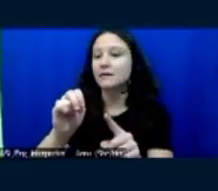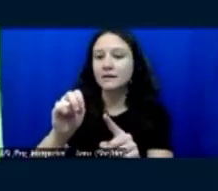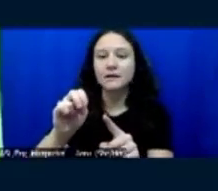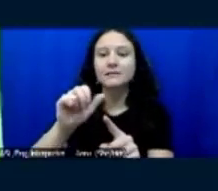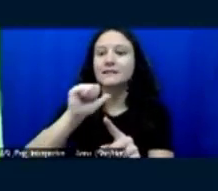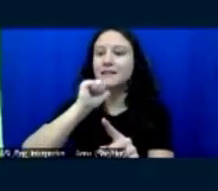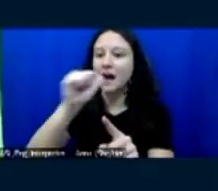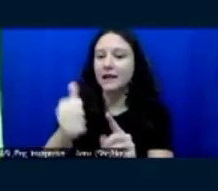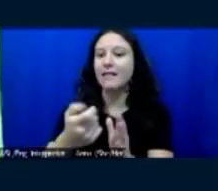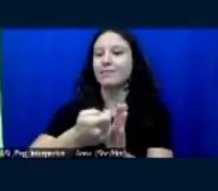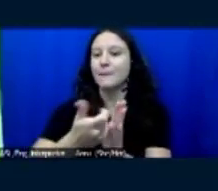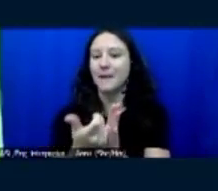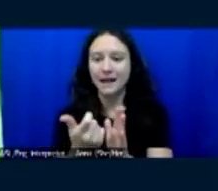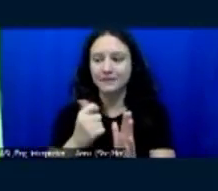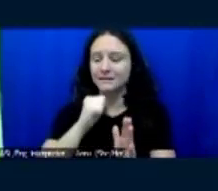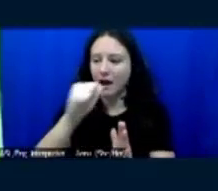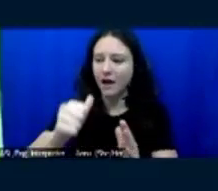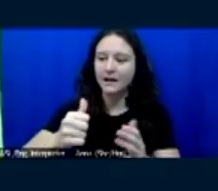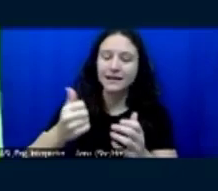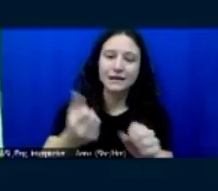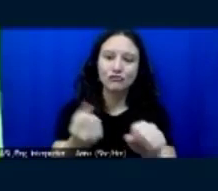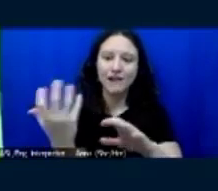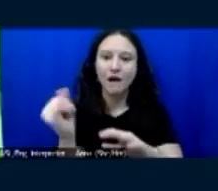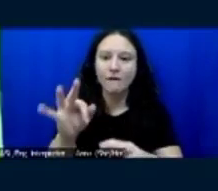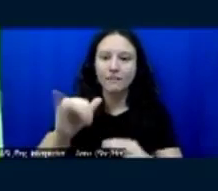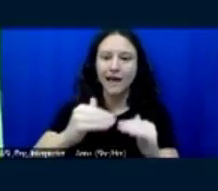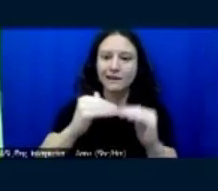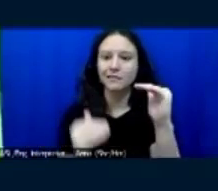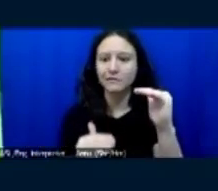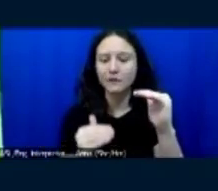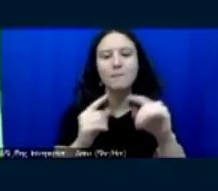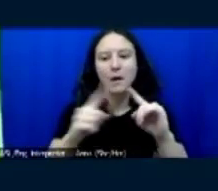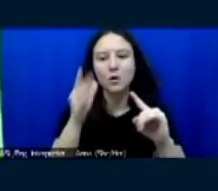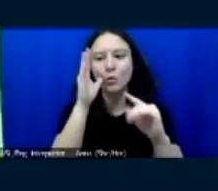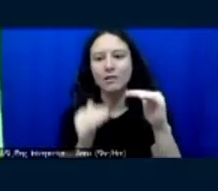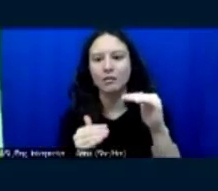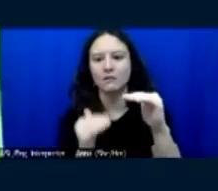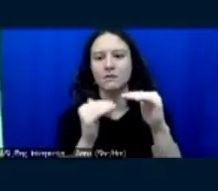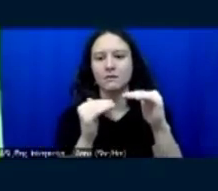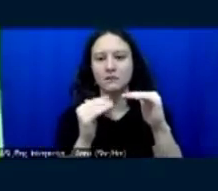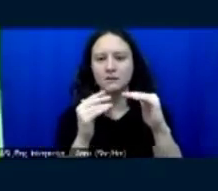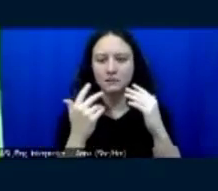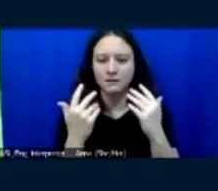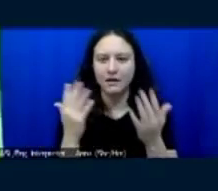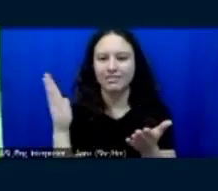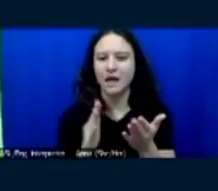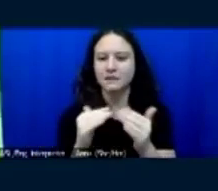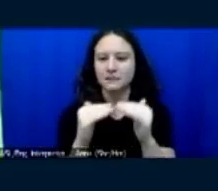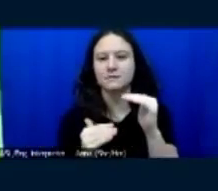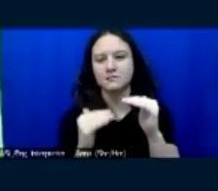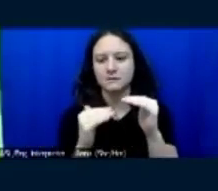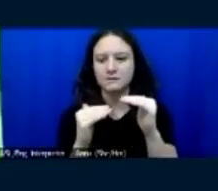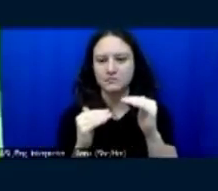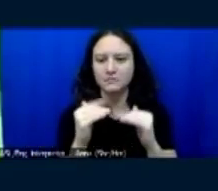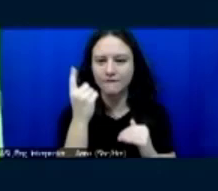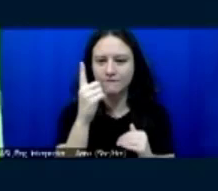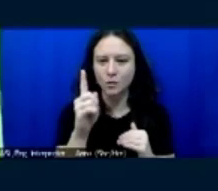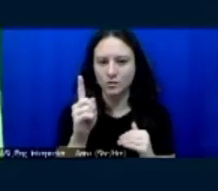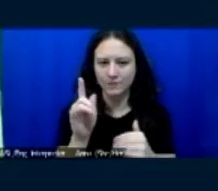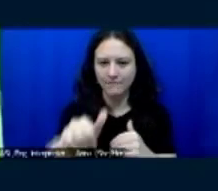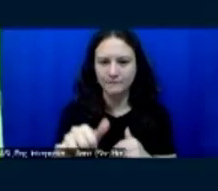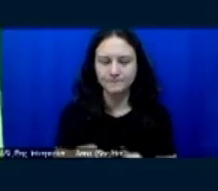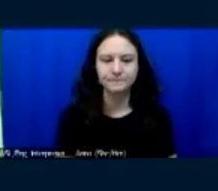So, what did these data say about the nature of bias